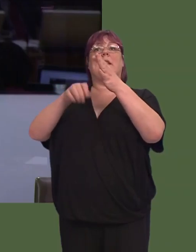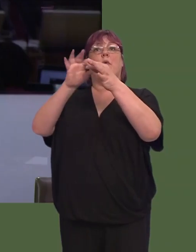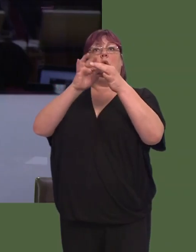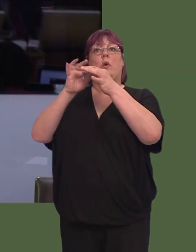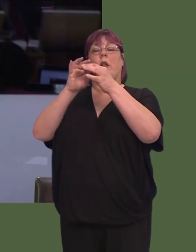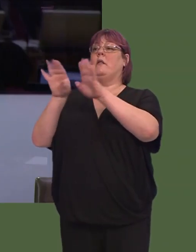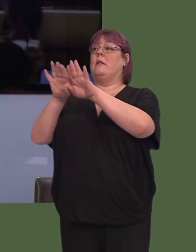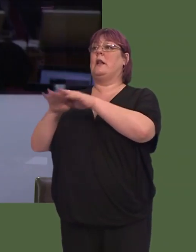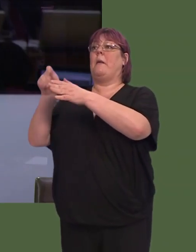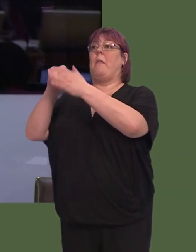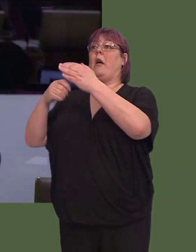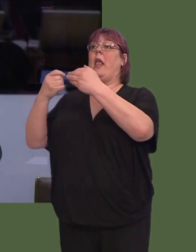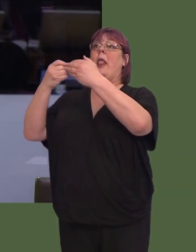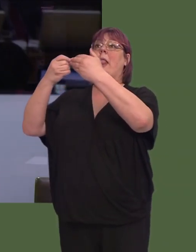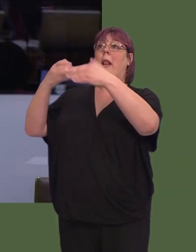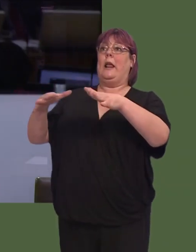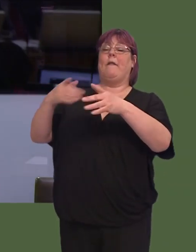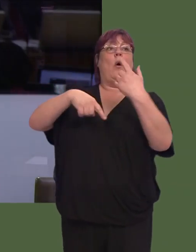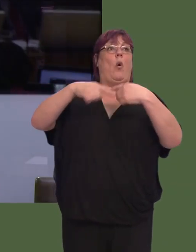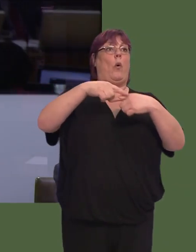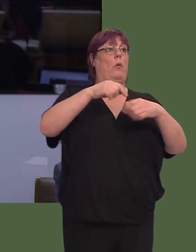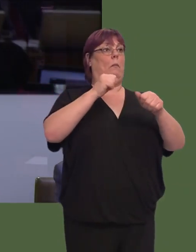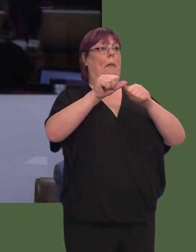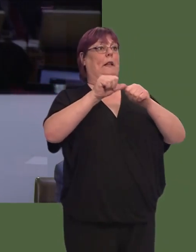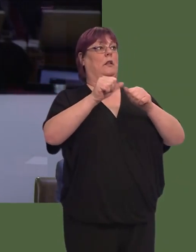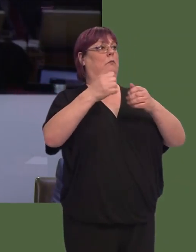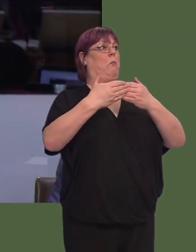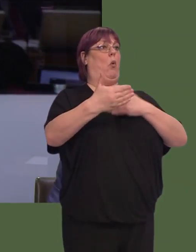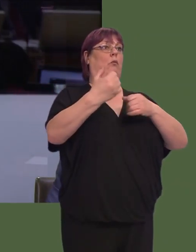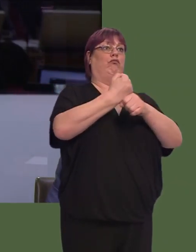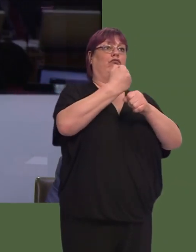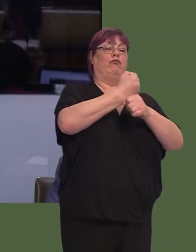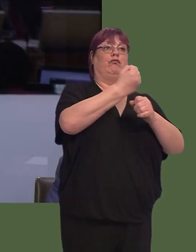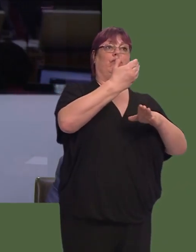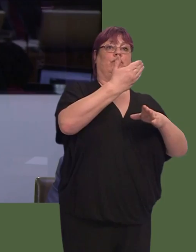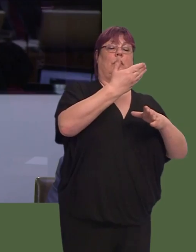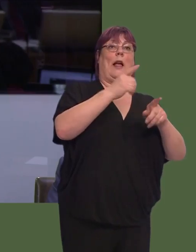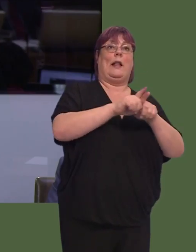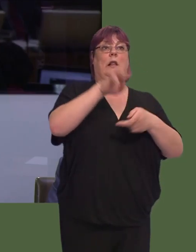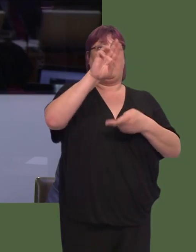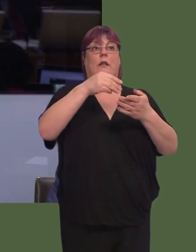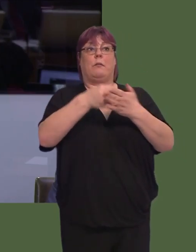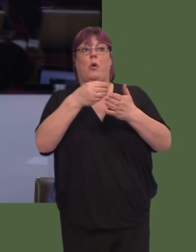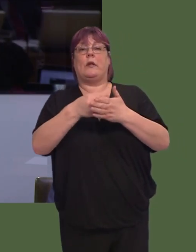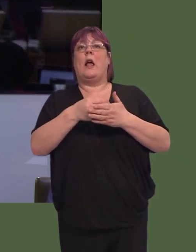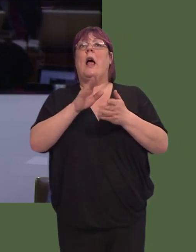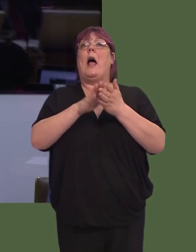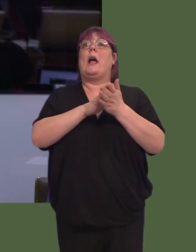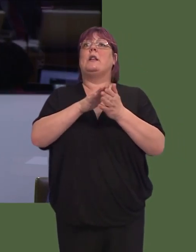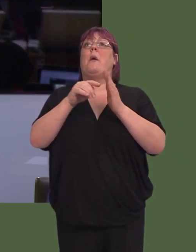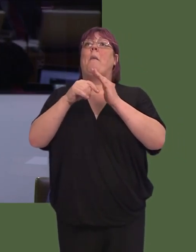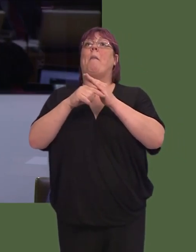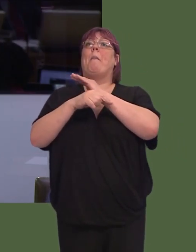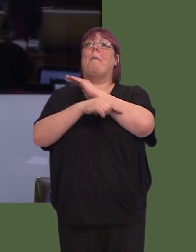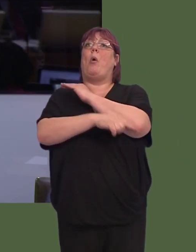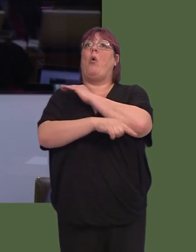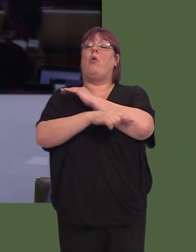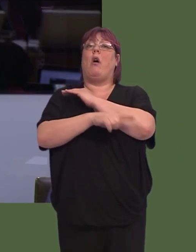He predicted that poorer households such as those in Islwyn would make even bigger gains.